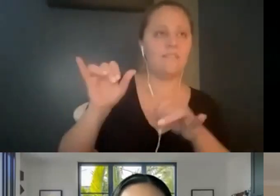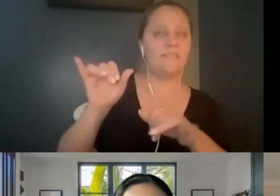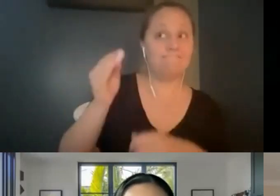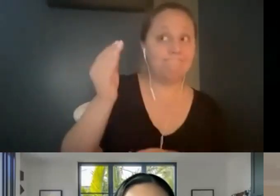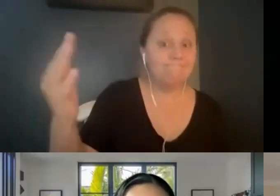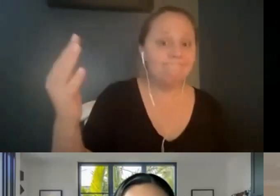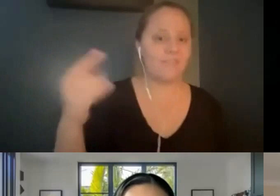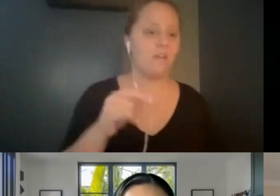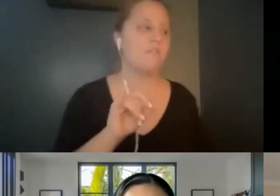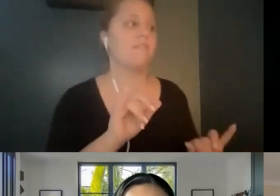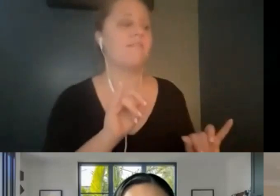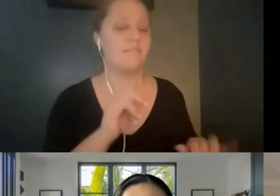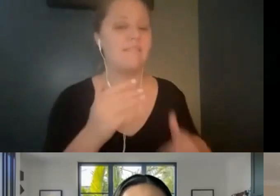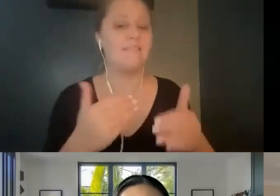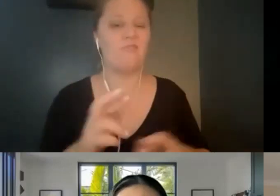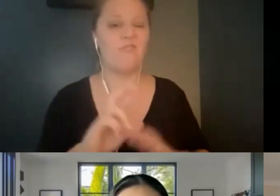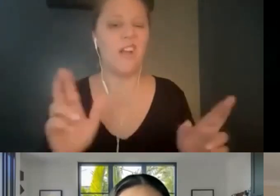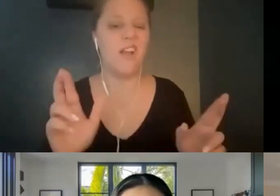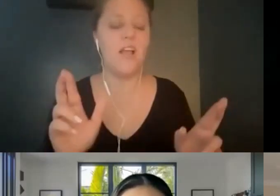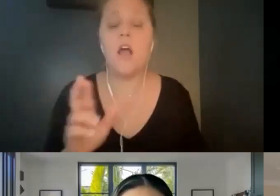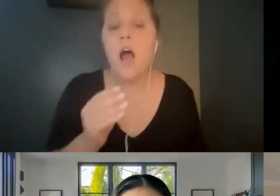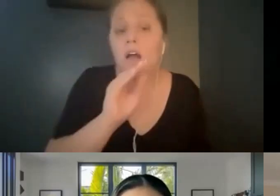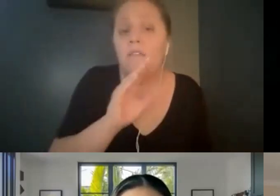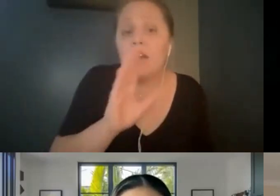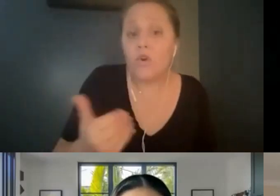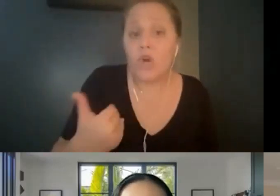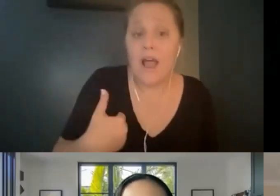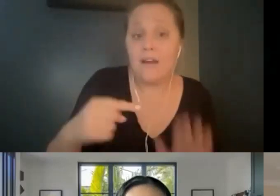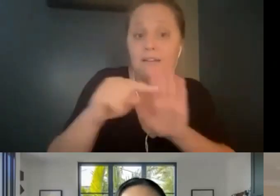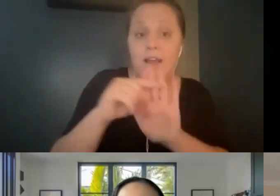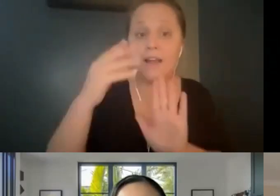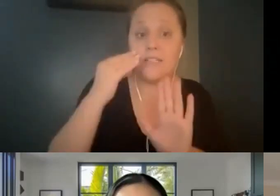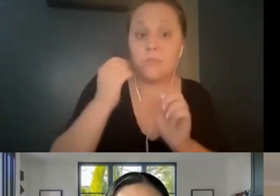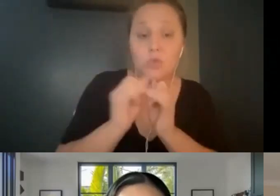really had a bad experience, you know interviewing because I tend to be more